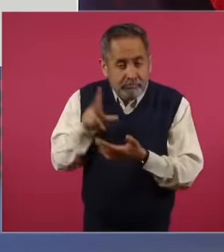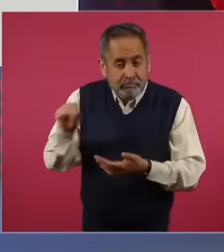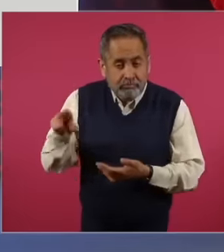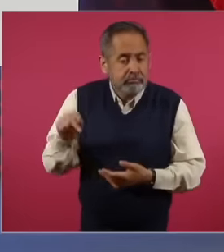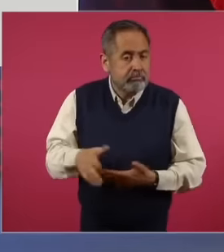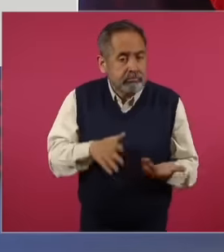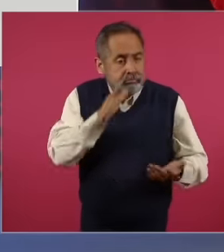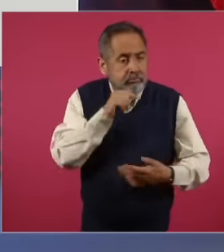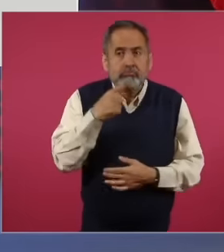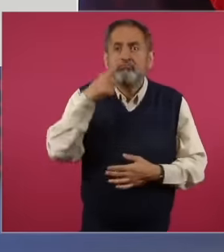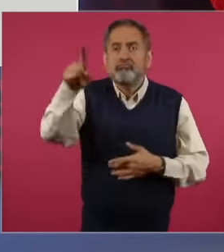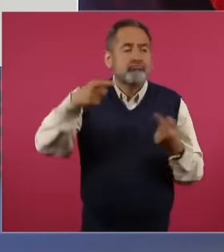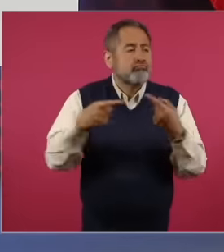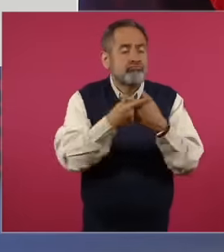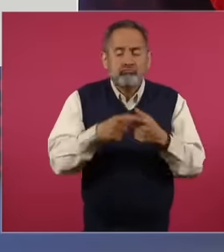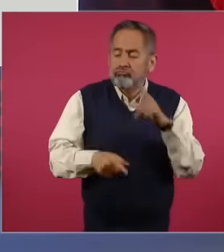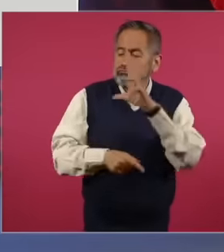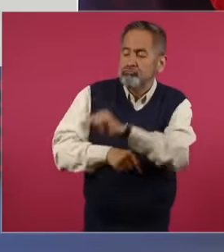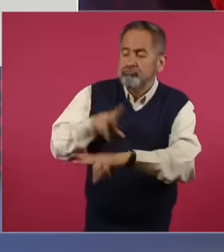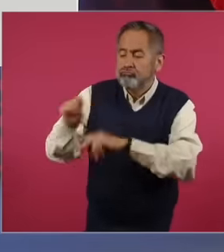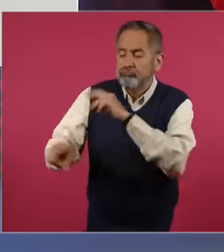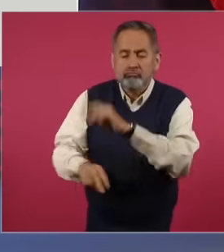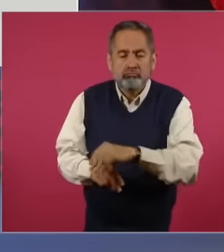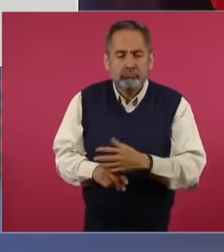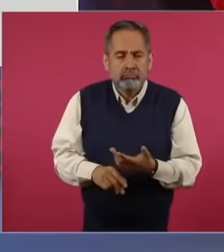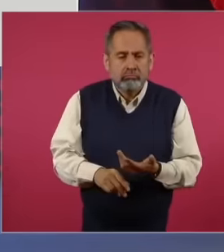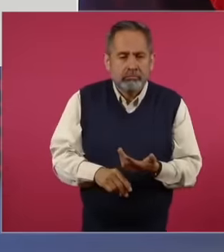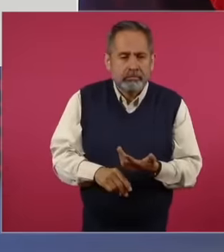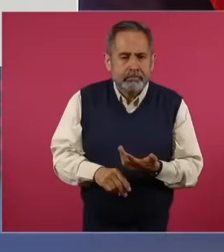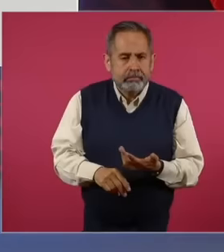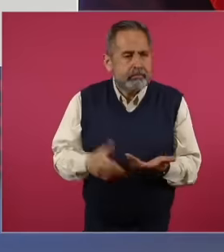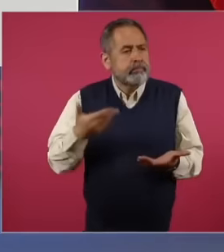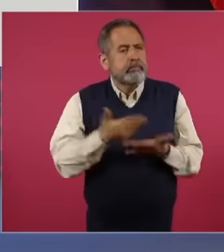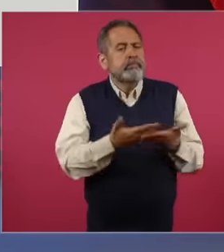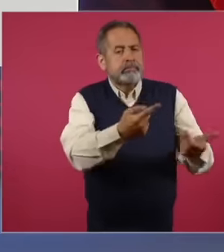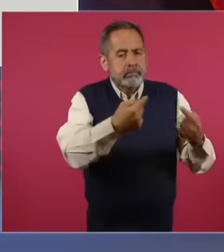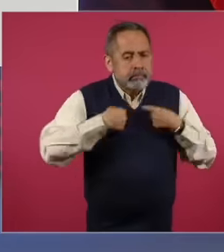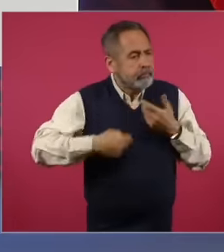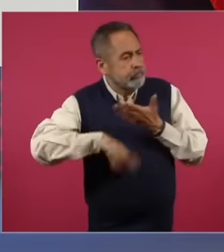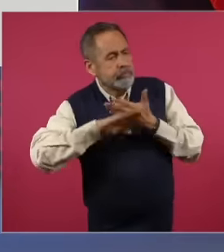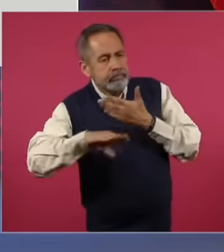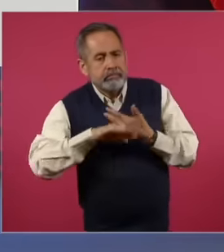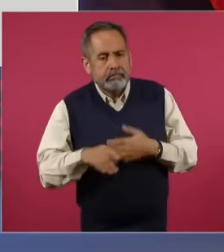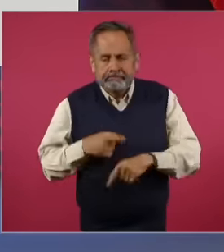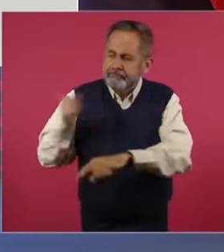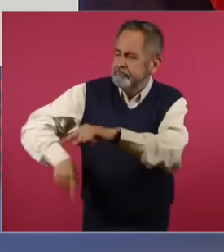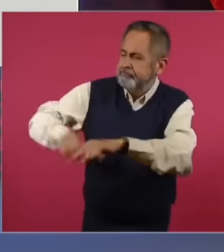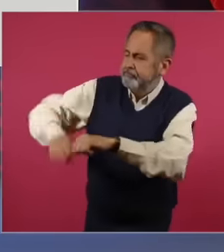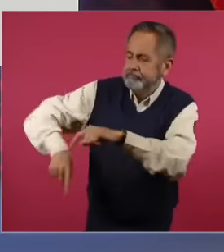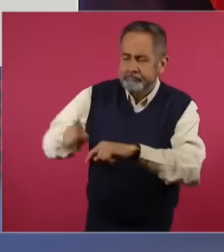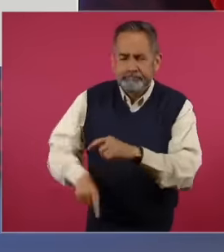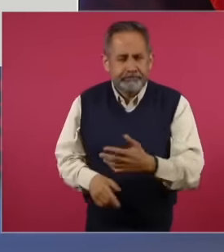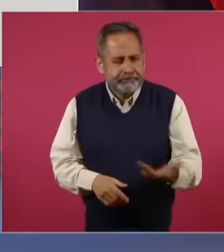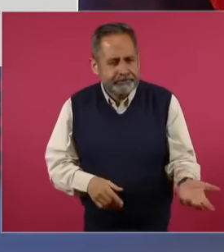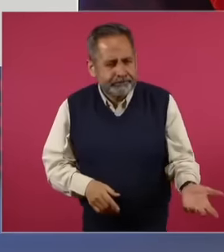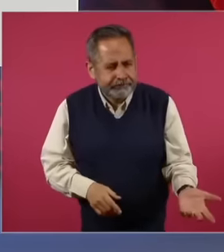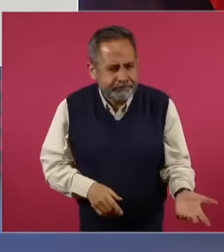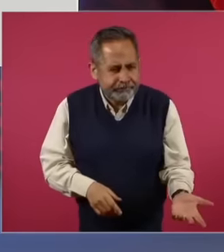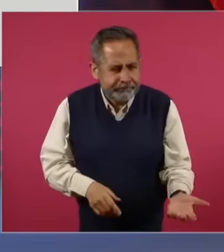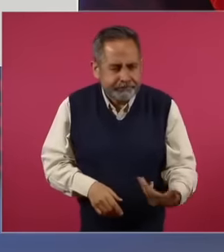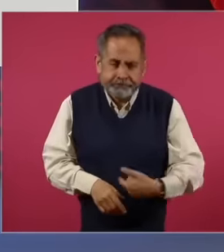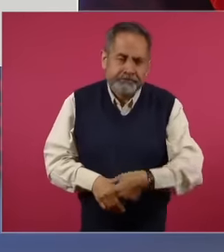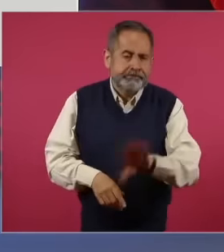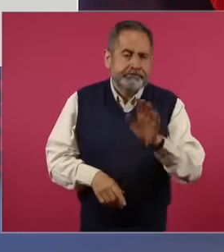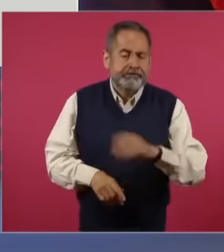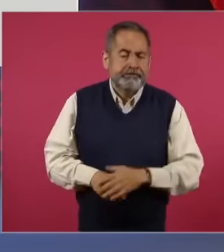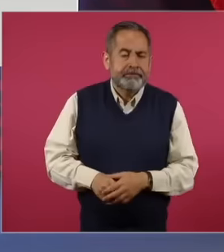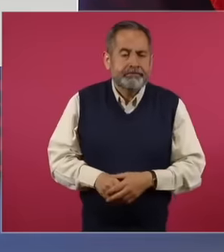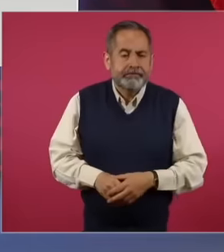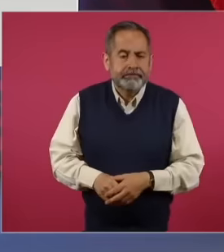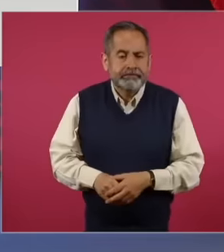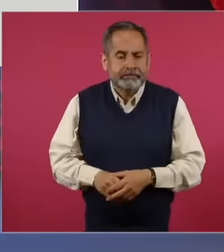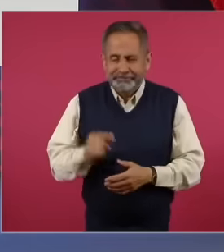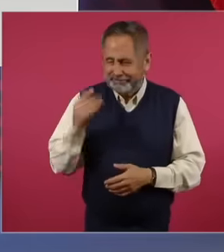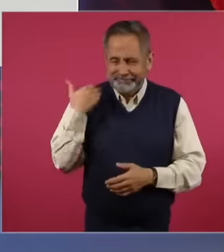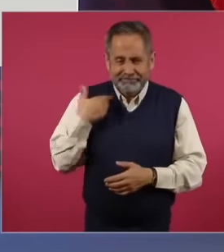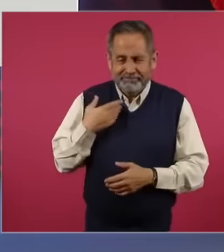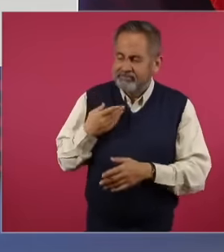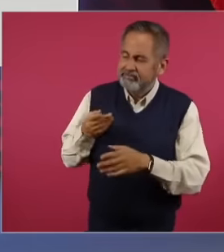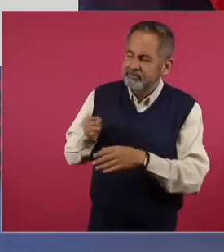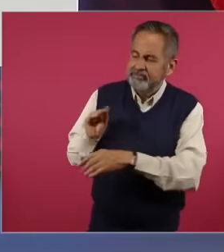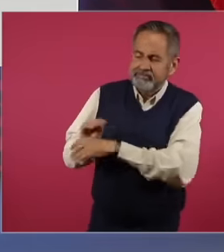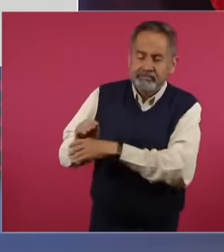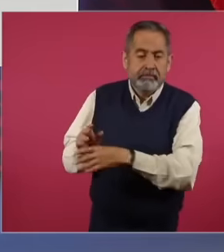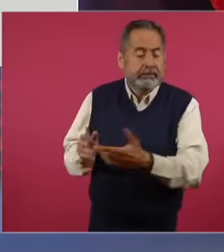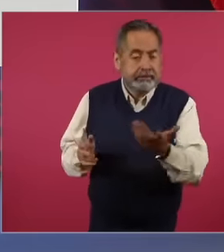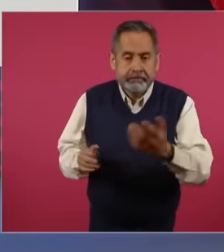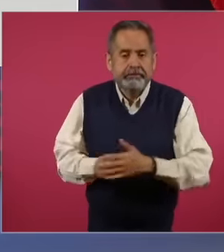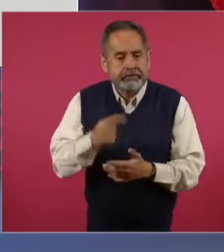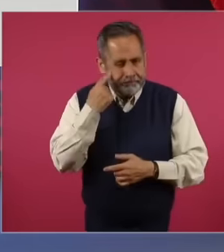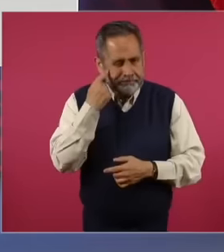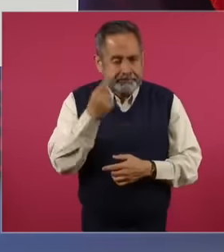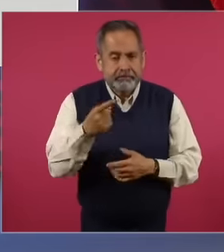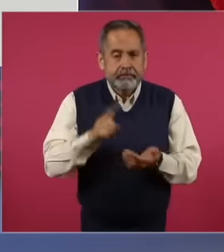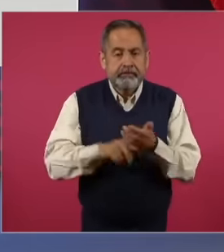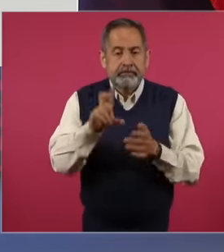unconstitutionality that this was approved as in recent times on November 30, 2012